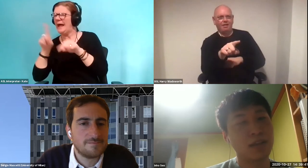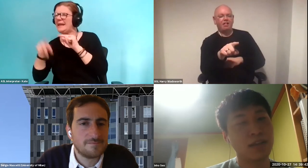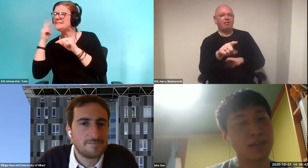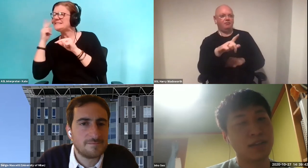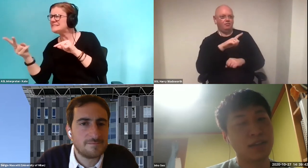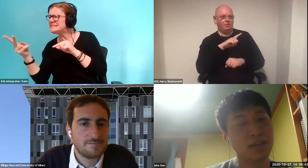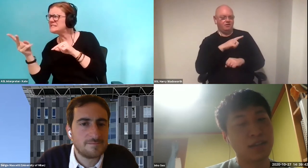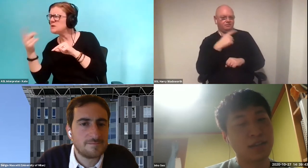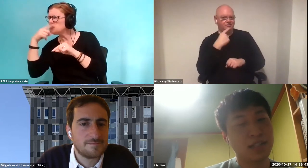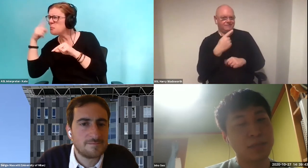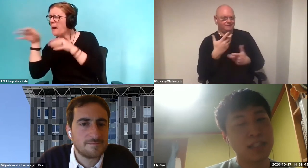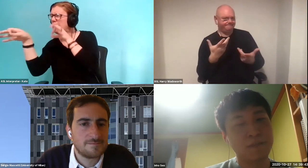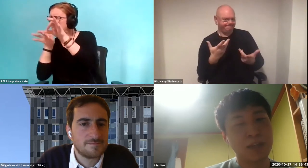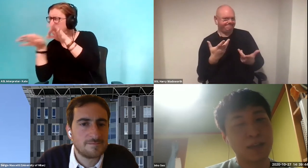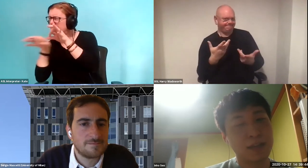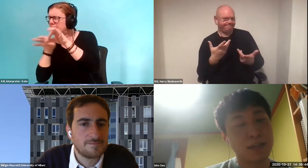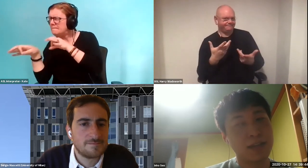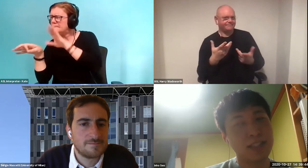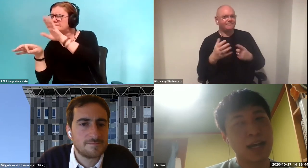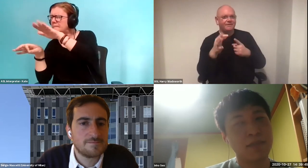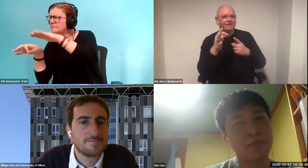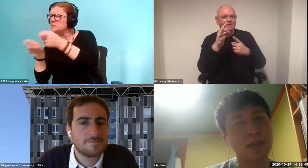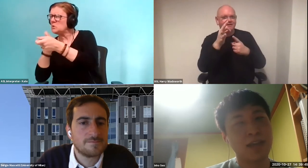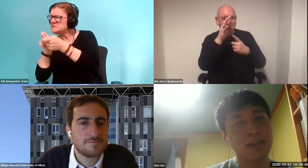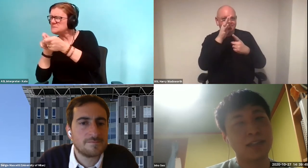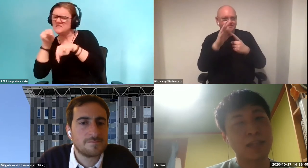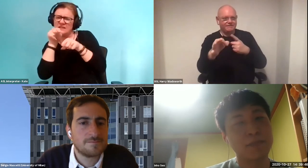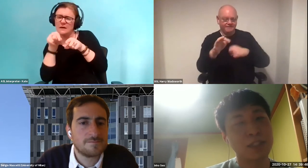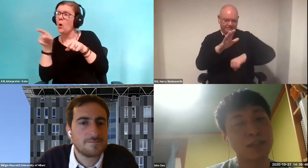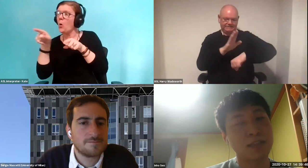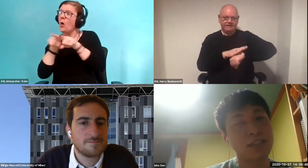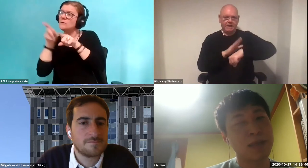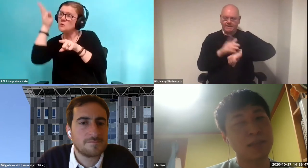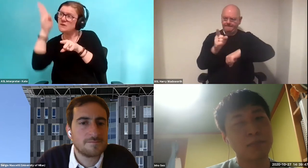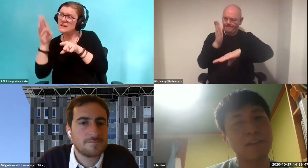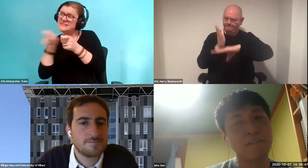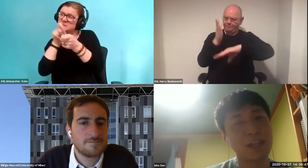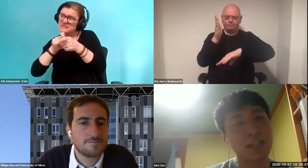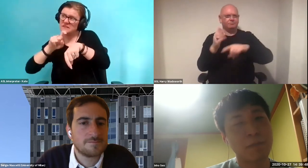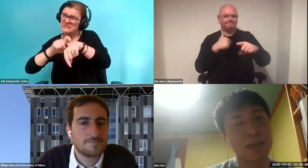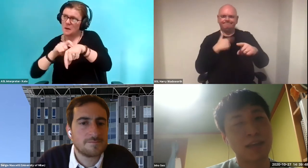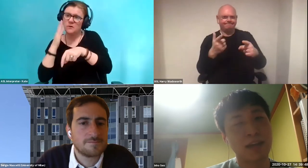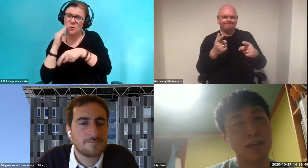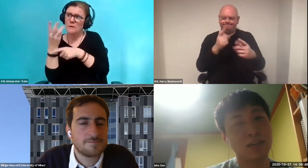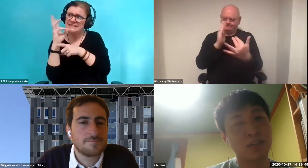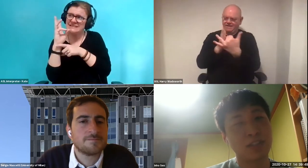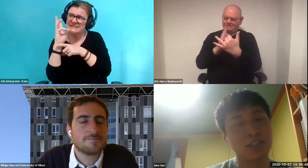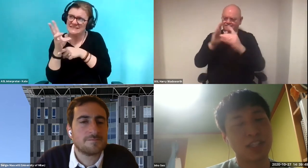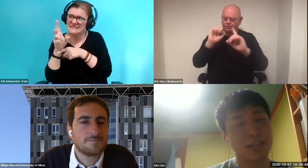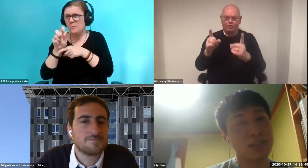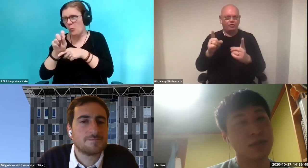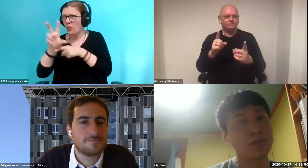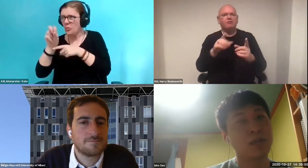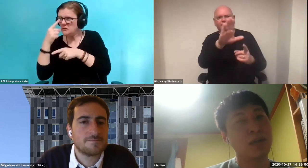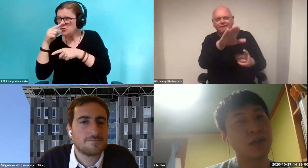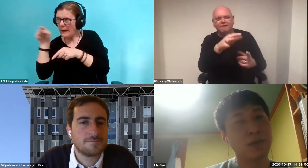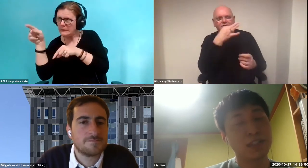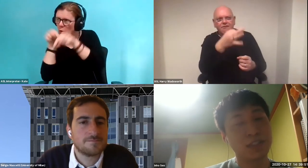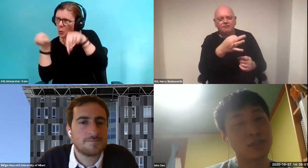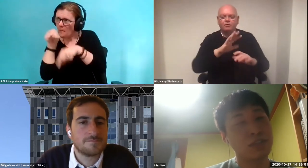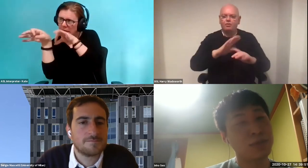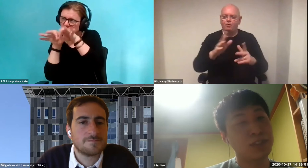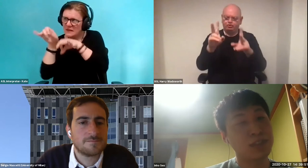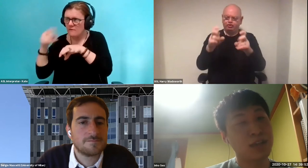the specific time and then specific specific topic that I couldn't understand so it was it was